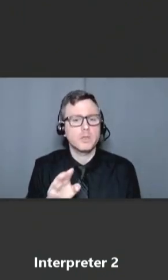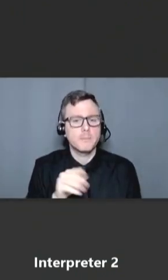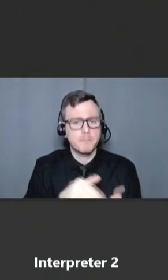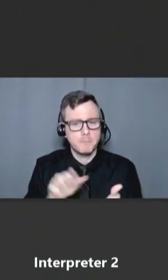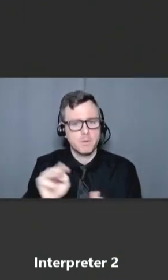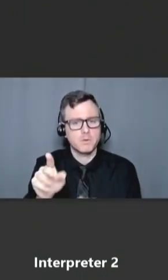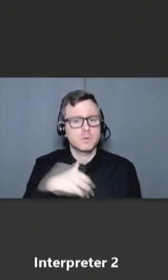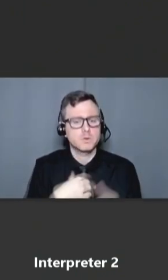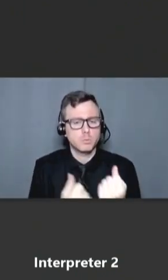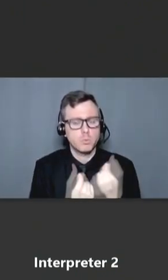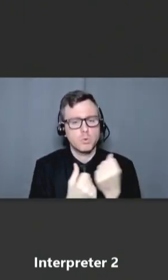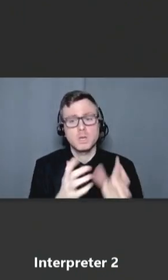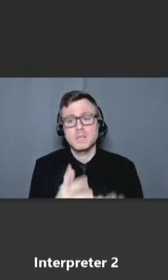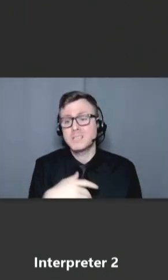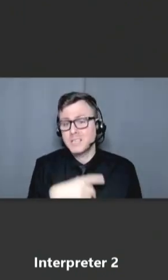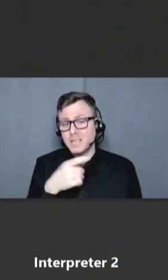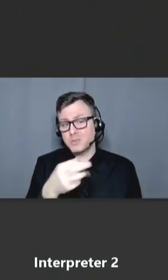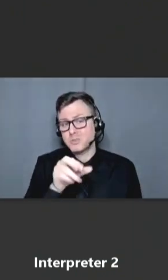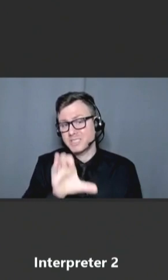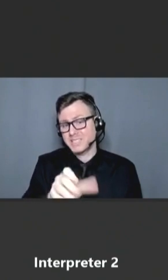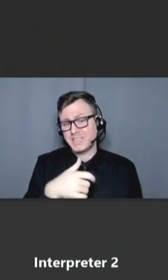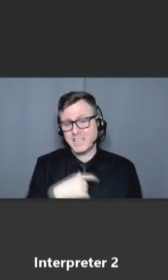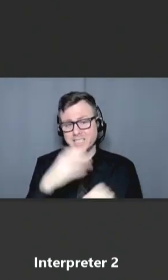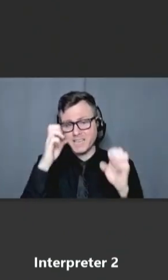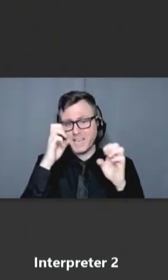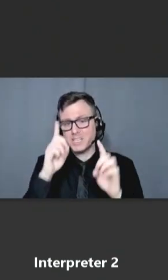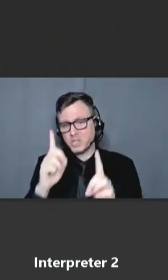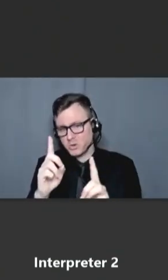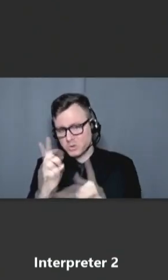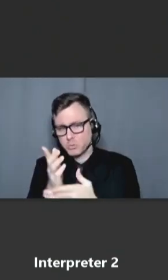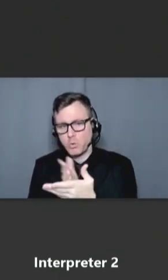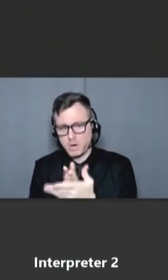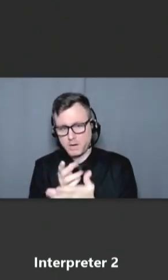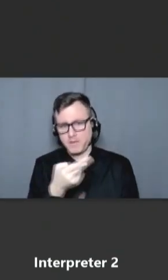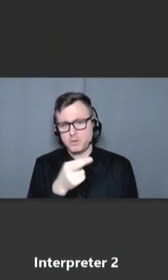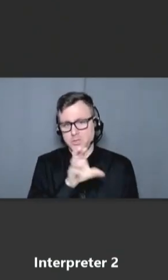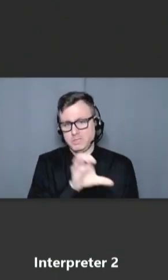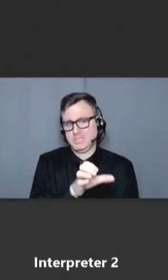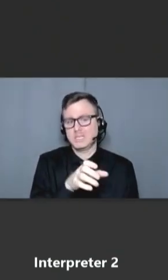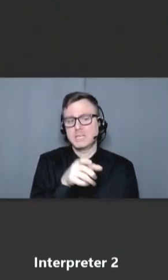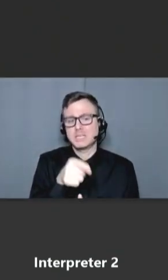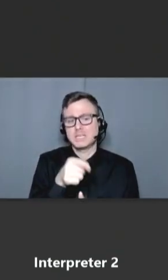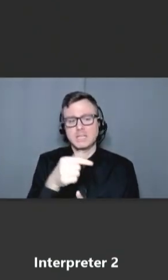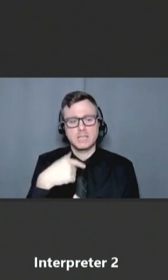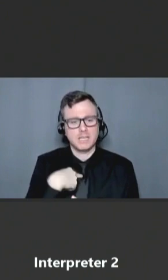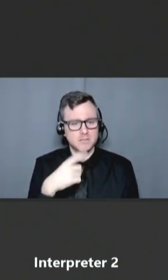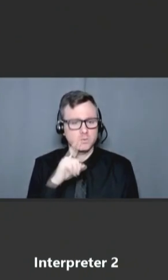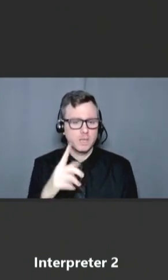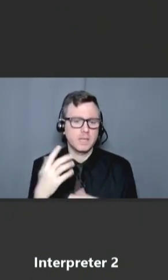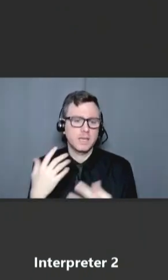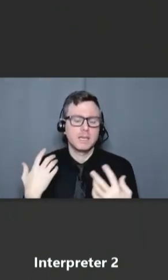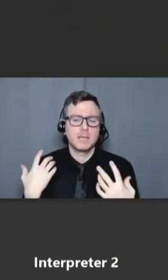Campaign Foundation is the educational arm of HRC and it works to improve the lives of lesbian, gay,